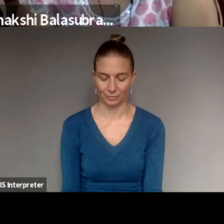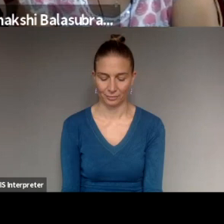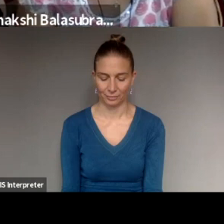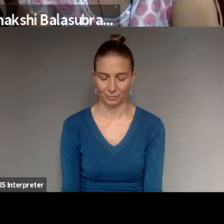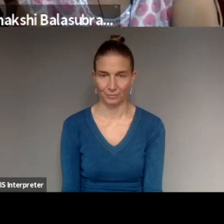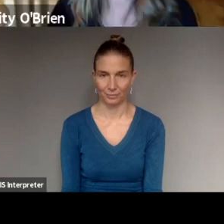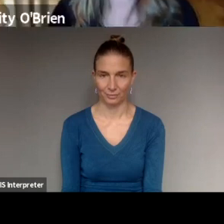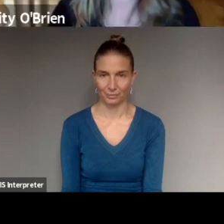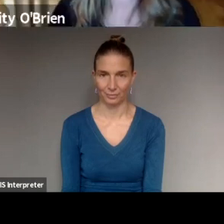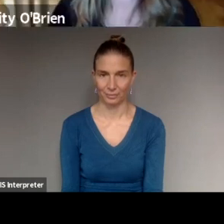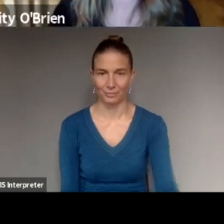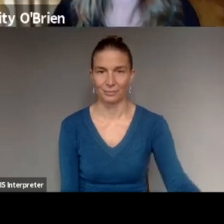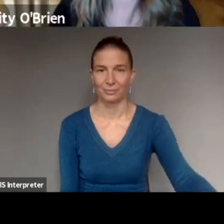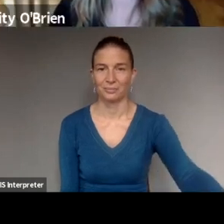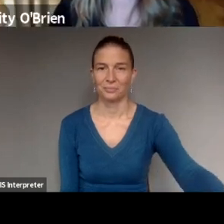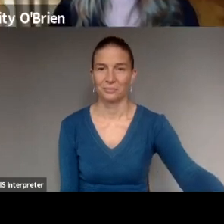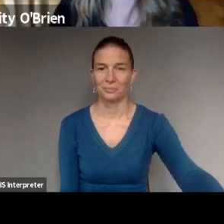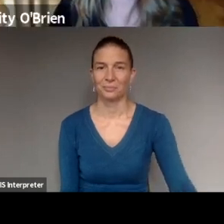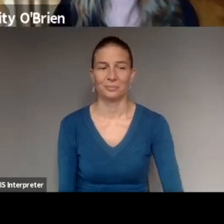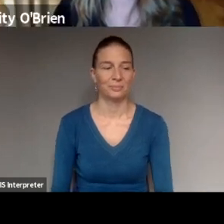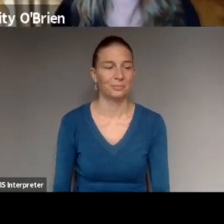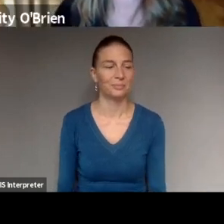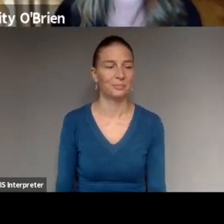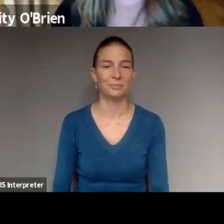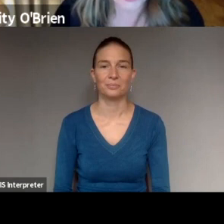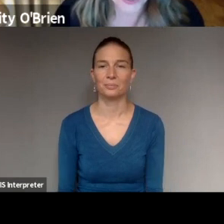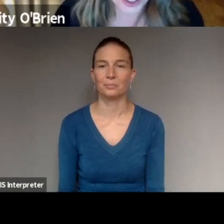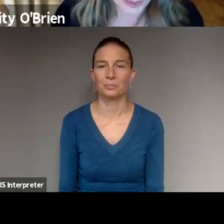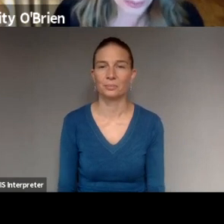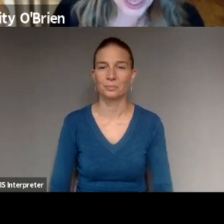Hi everyone. We’ll just pause again so that the sign language interpreters can catch up.